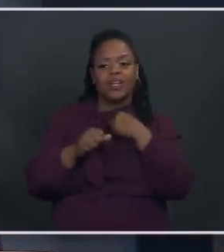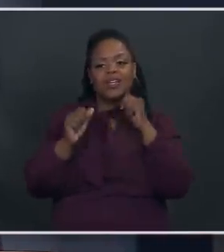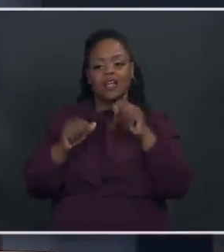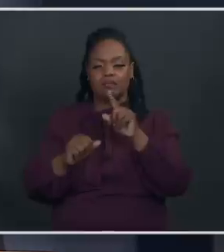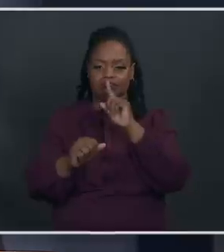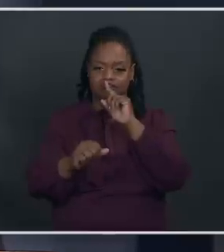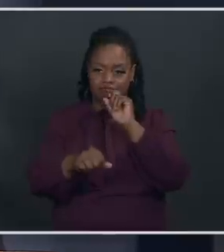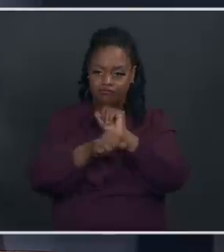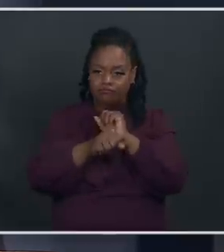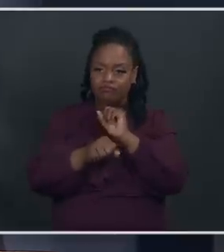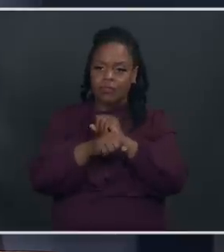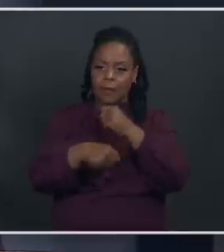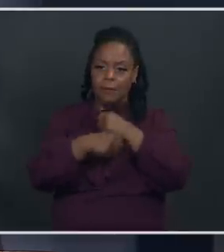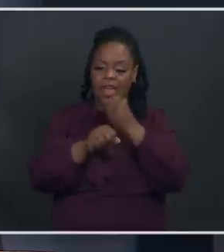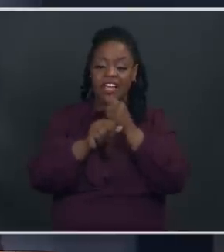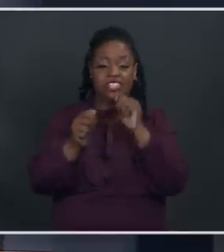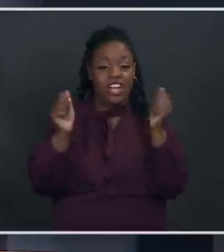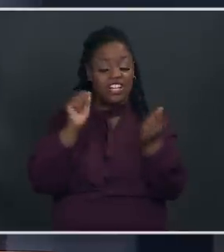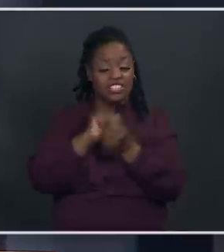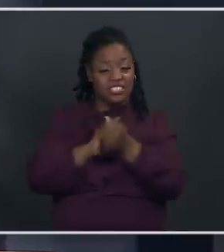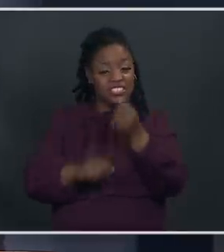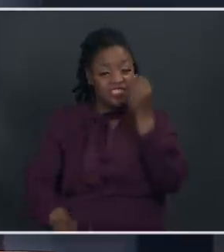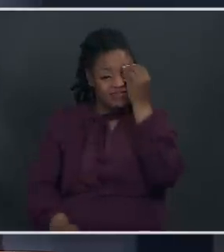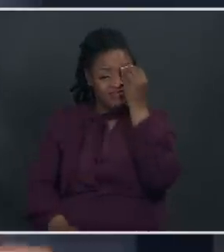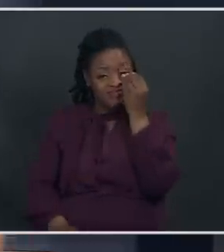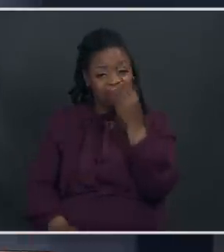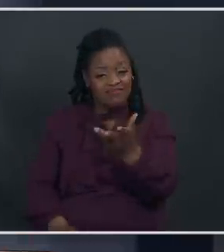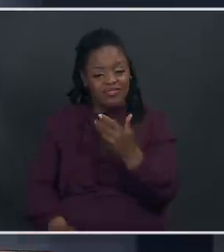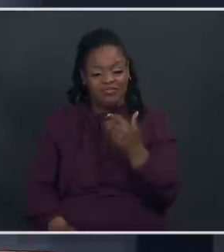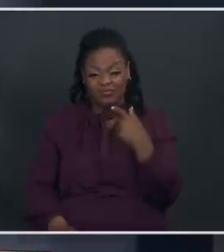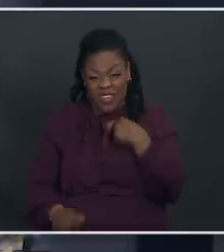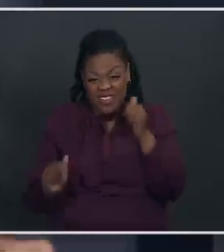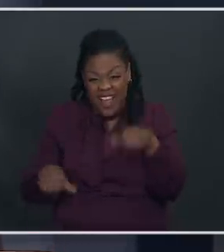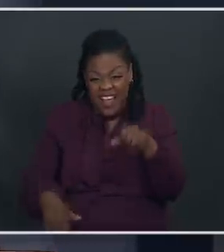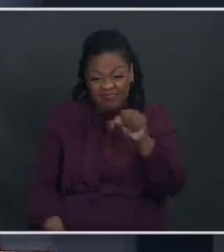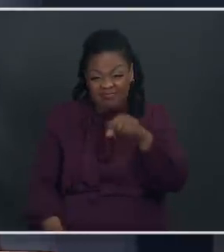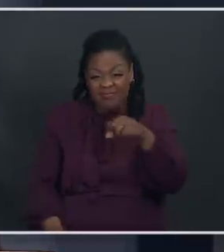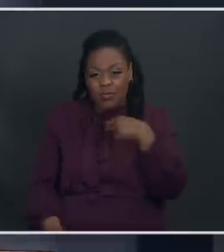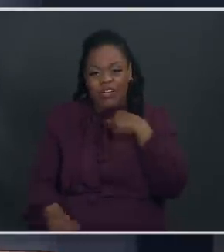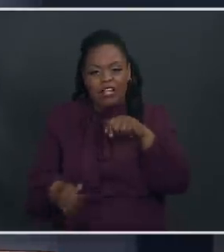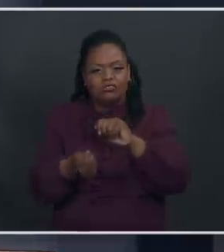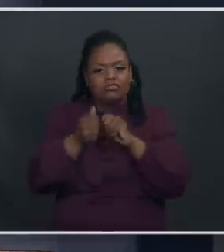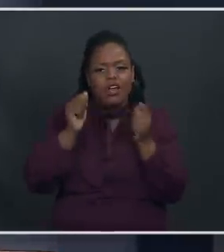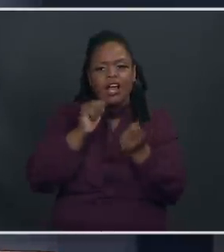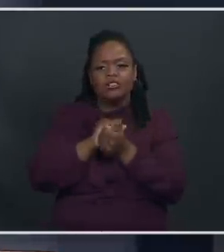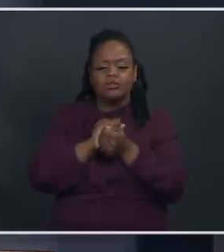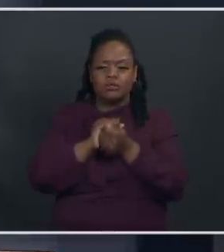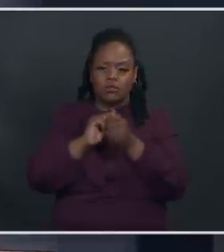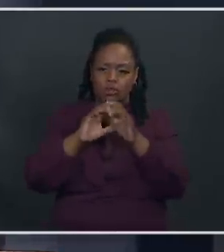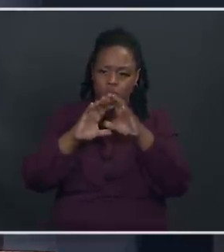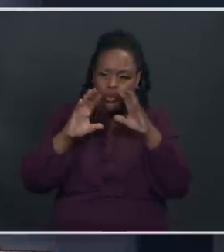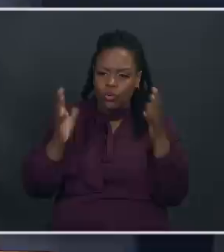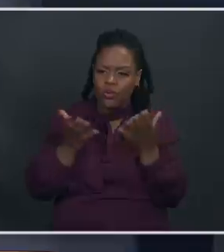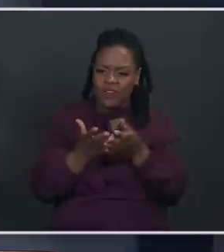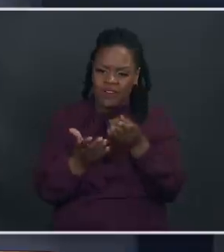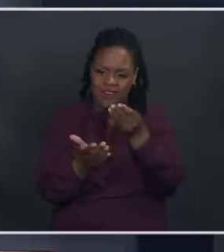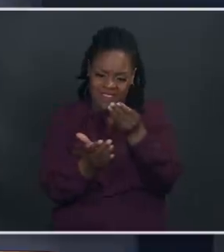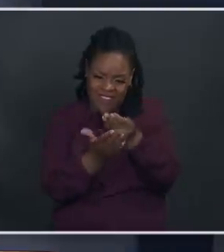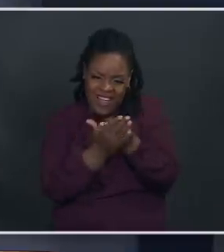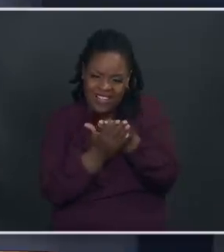the private sector, global finance, innovation, and research that, in fact, no --